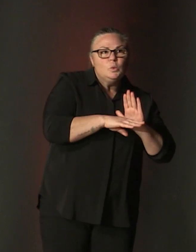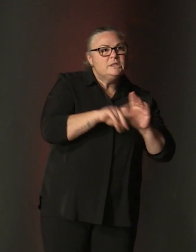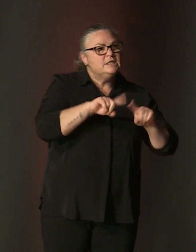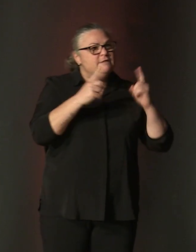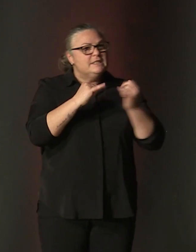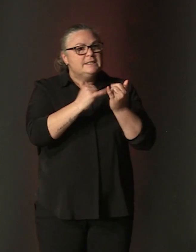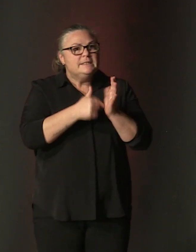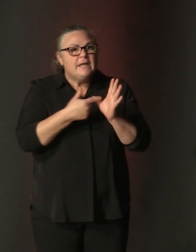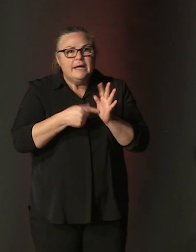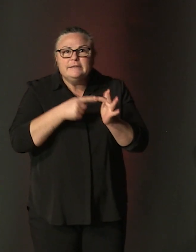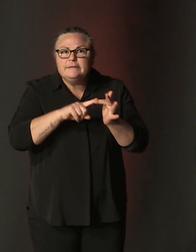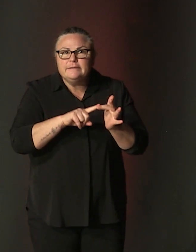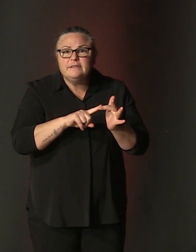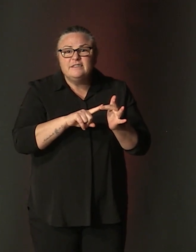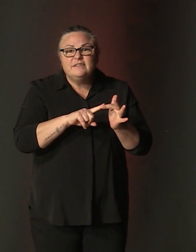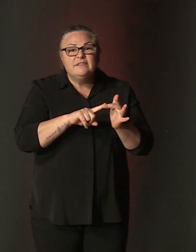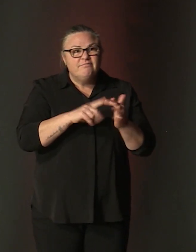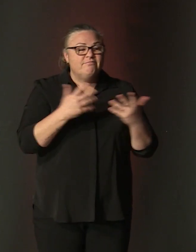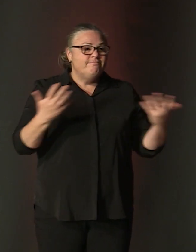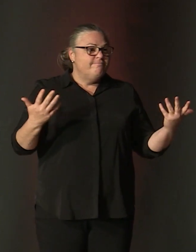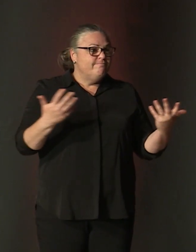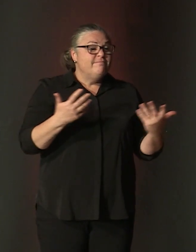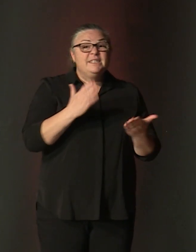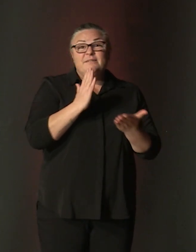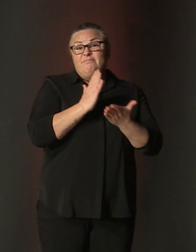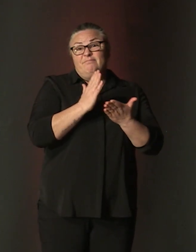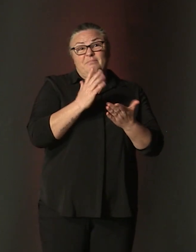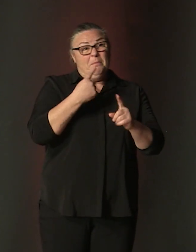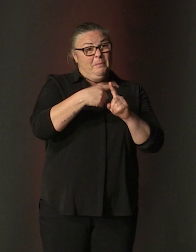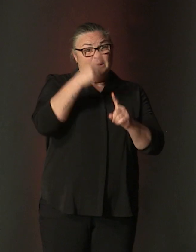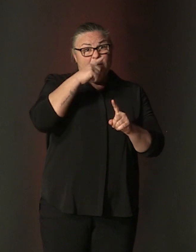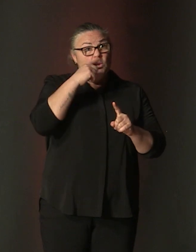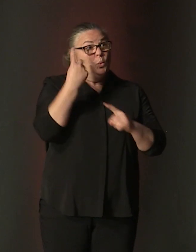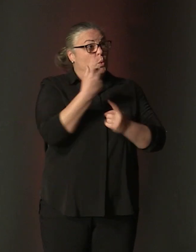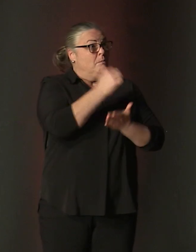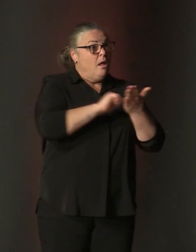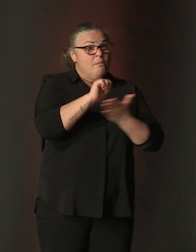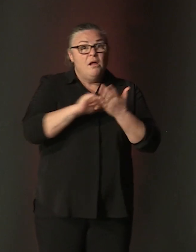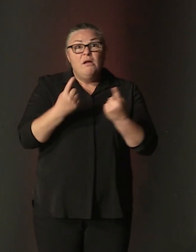But the big one, the main reason why we are such poor recyclers is money.